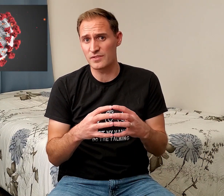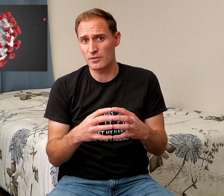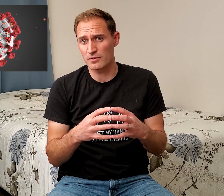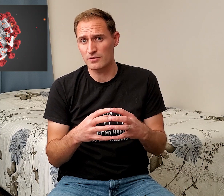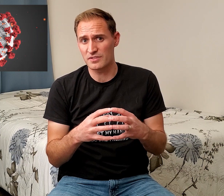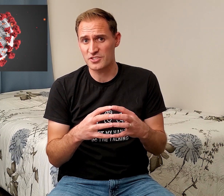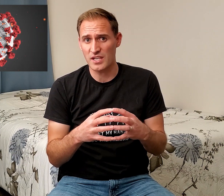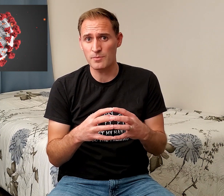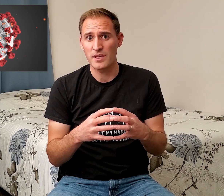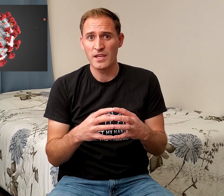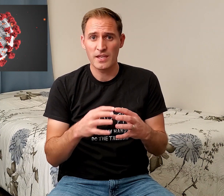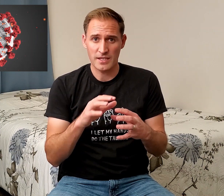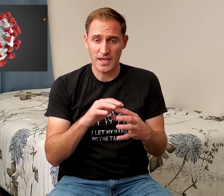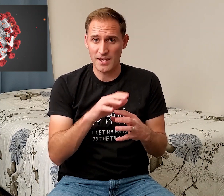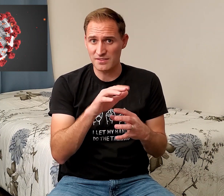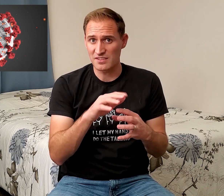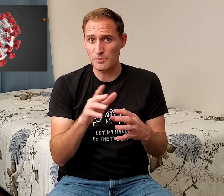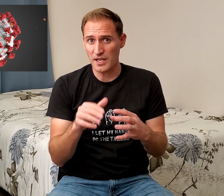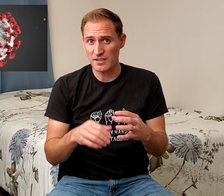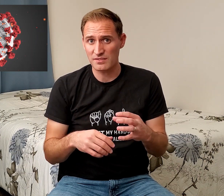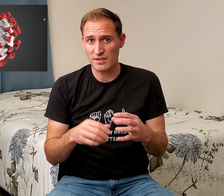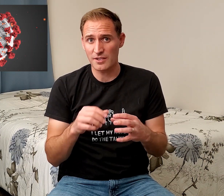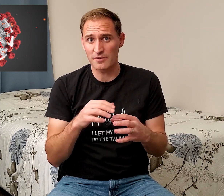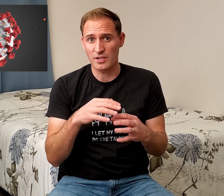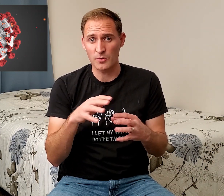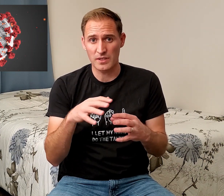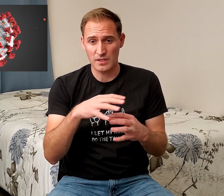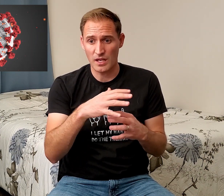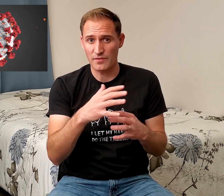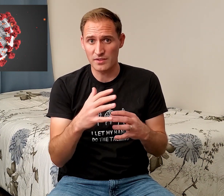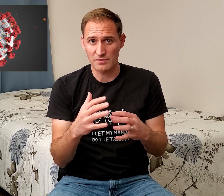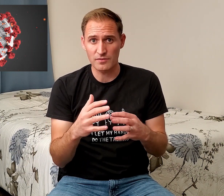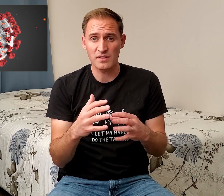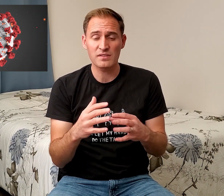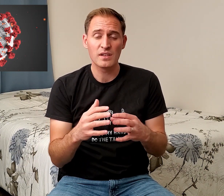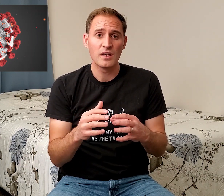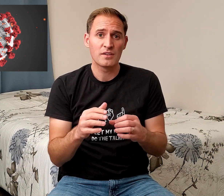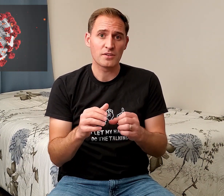spherical shape and it has these spikes that are coming off the surface, so the